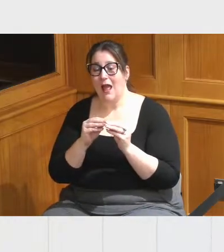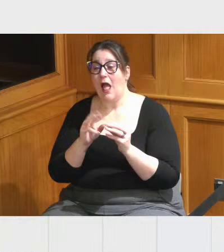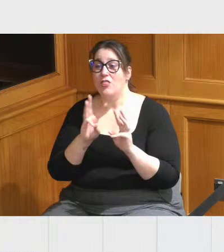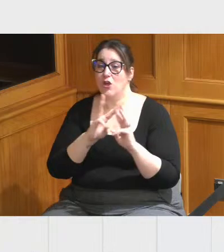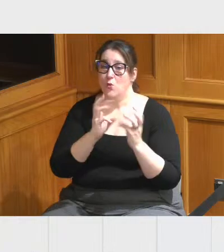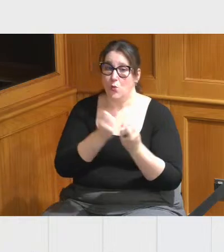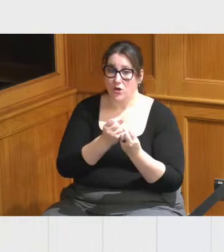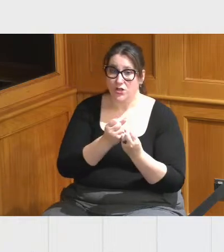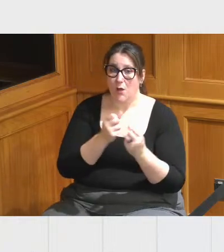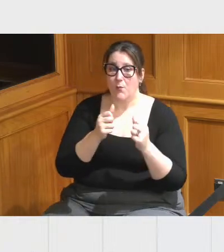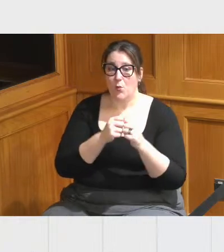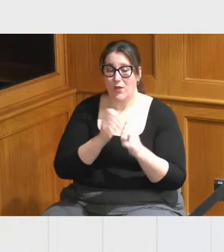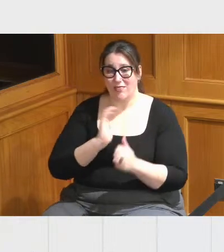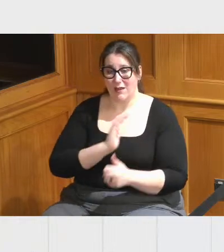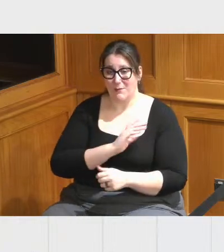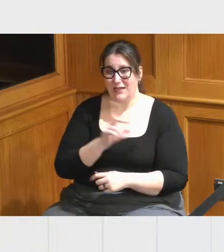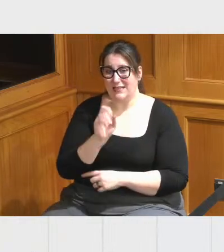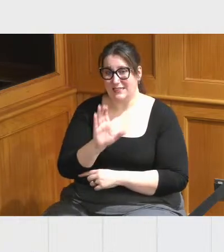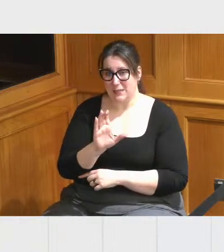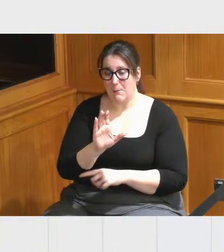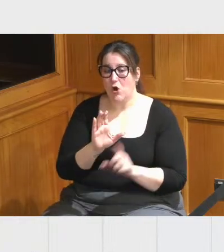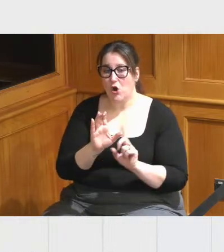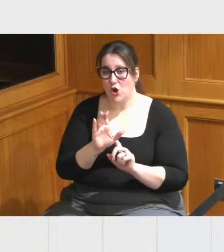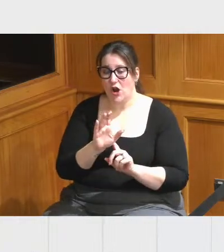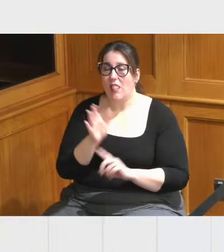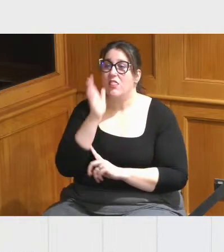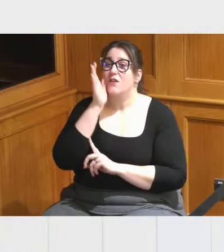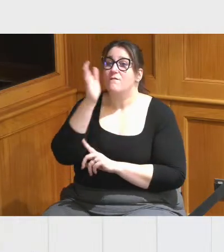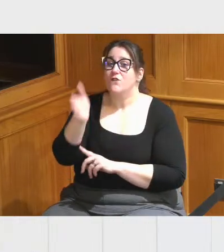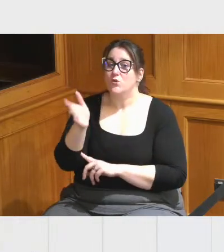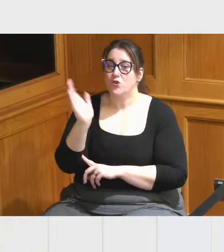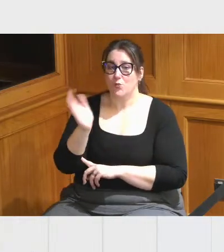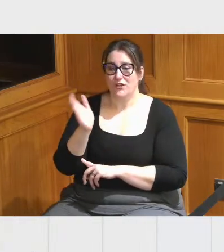our steering committee for mid December and other future presentations and dates to be announced